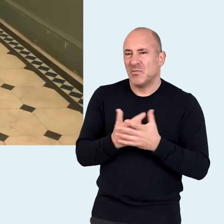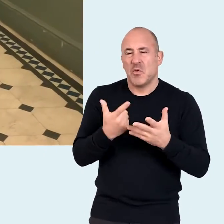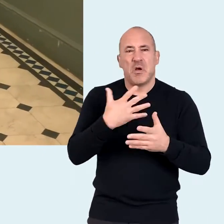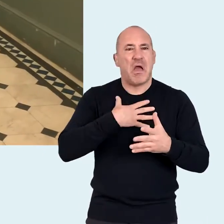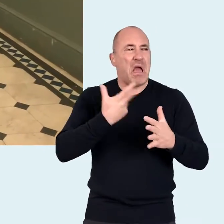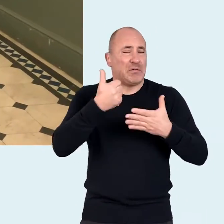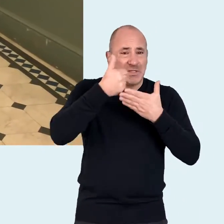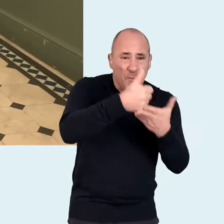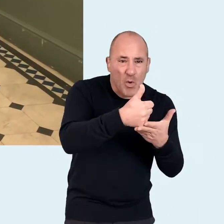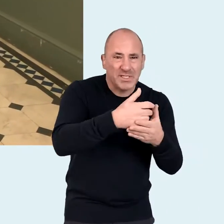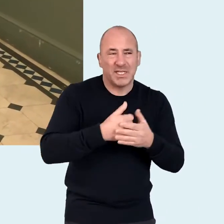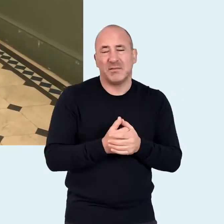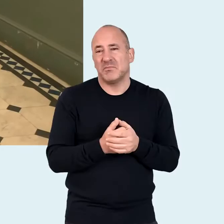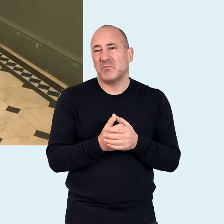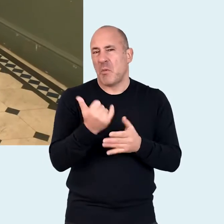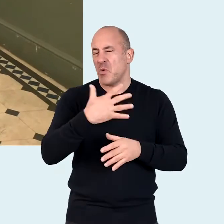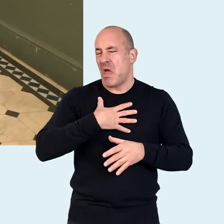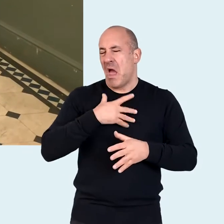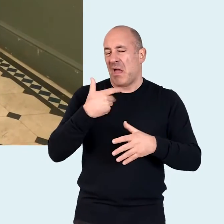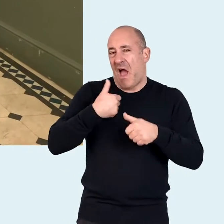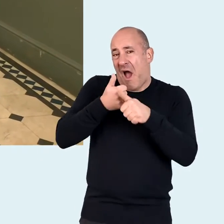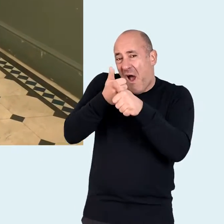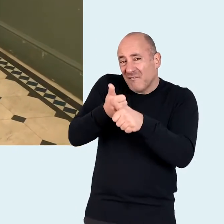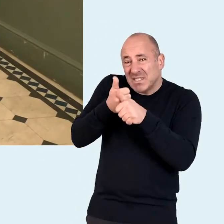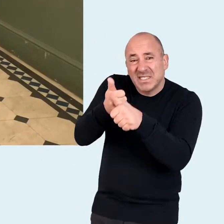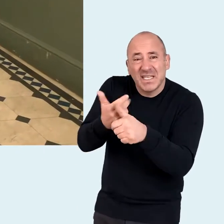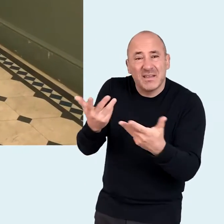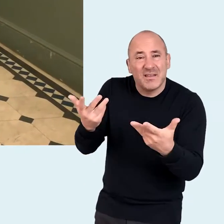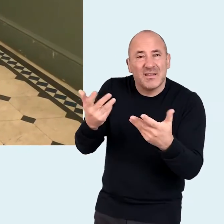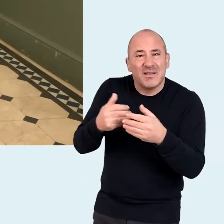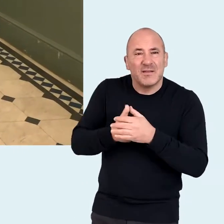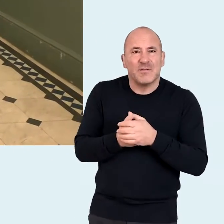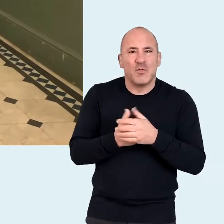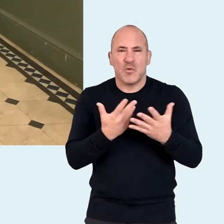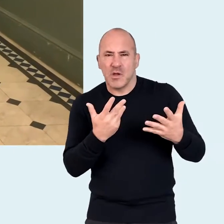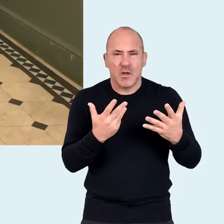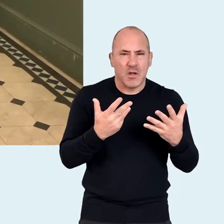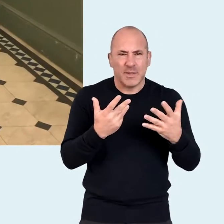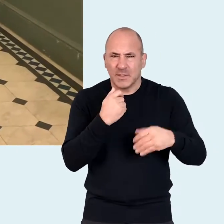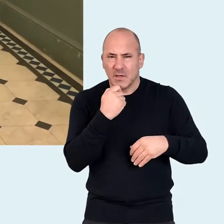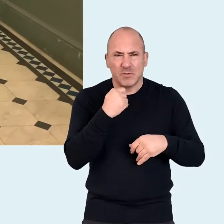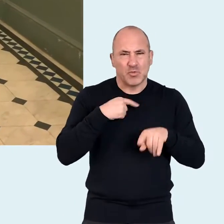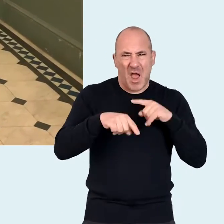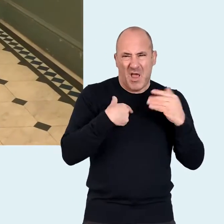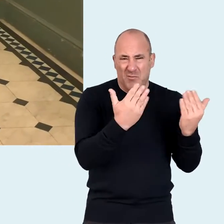Is it supporting? Is it advocating for? Is it, you know, ensuring that as many people